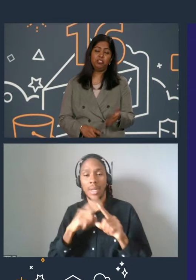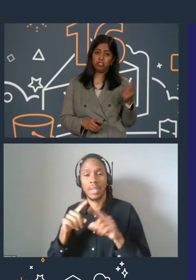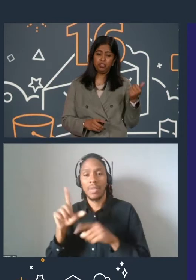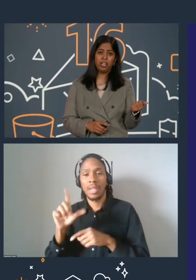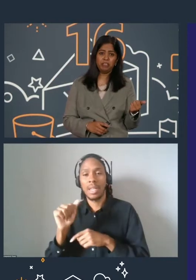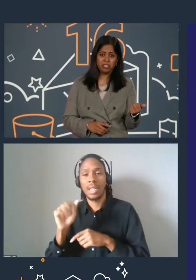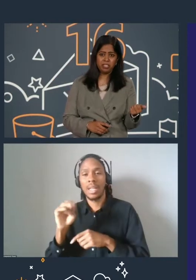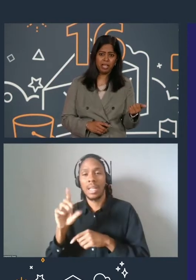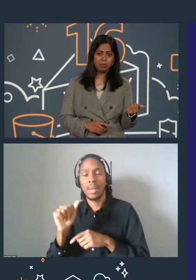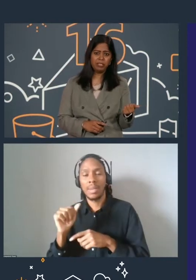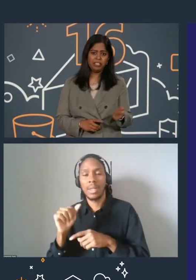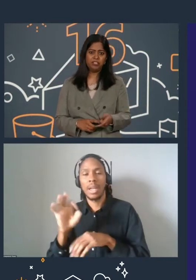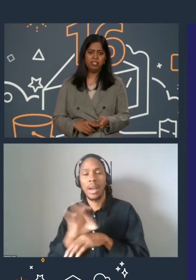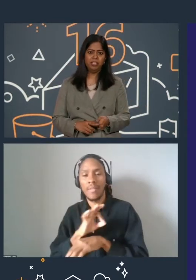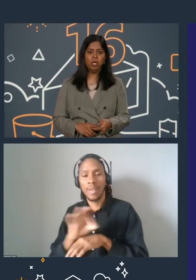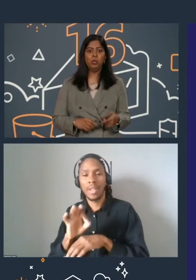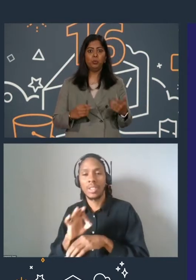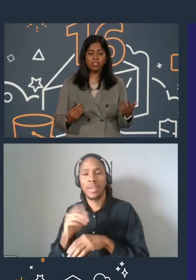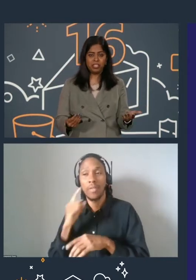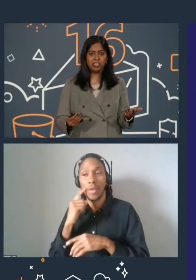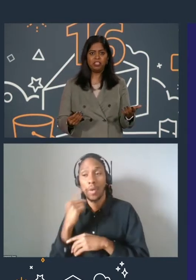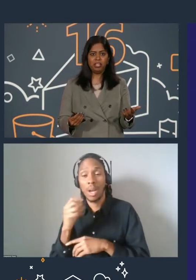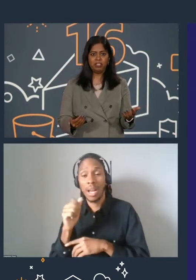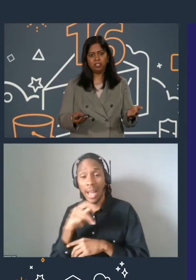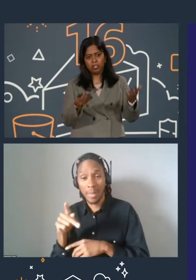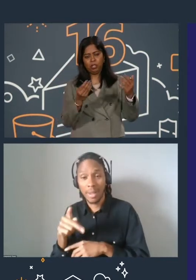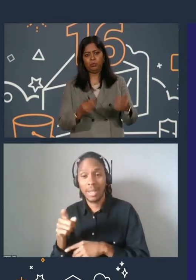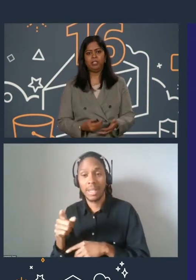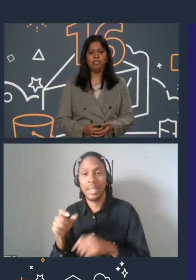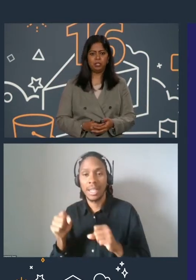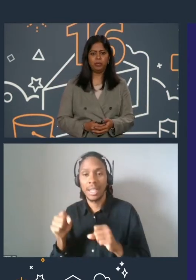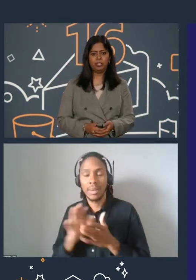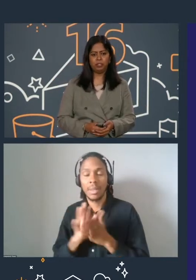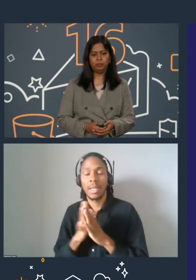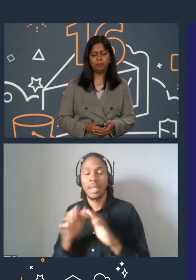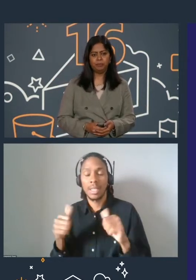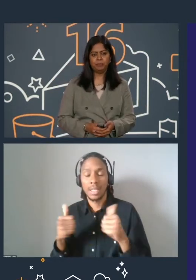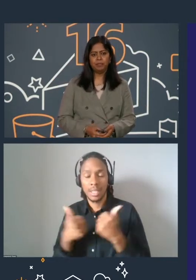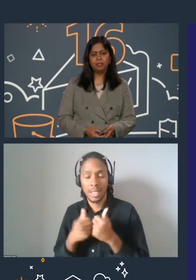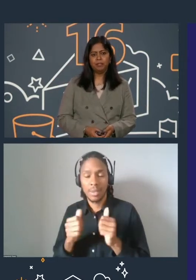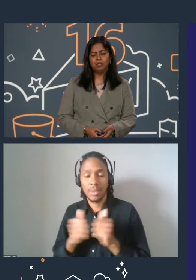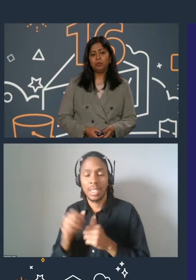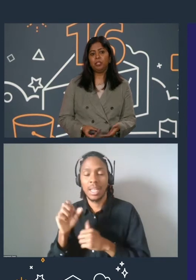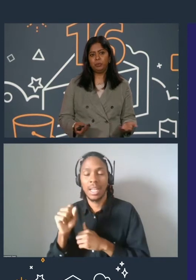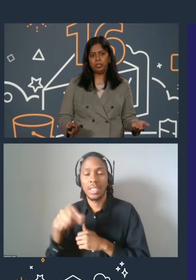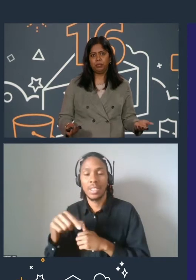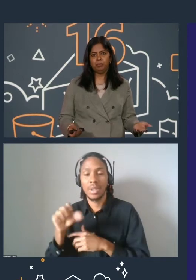just to drive a single application, which can get challenging along with an SQS queue. So what do we do?